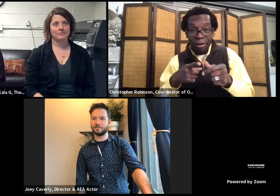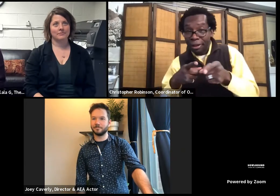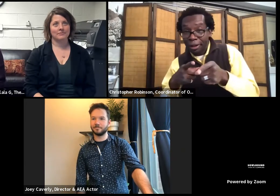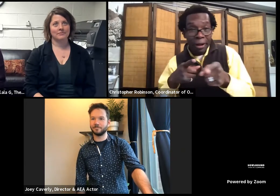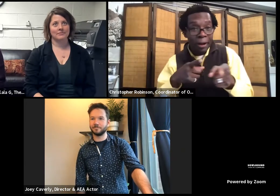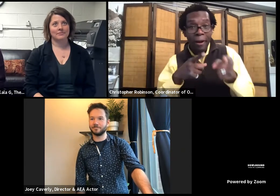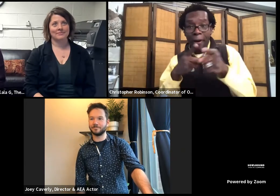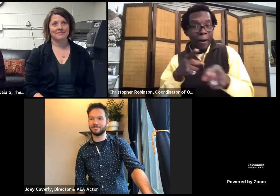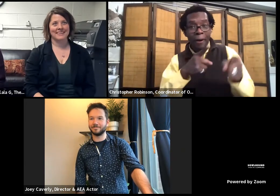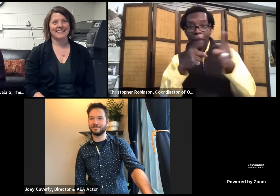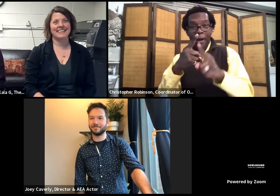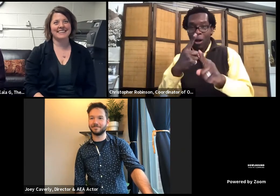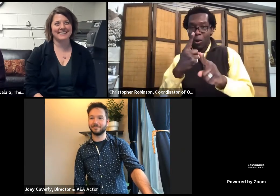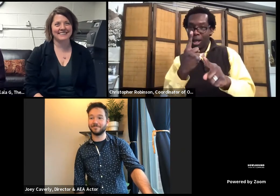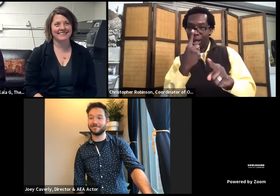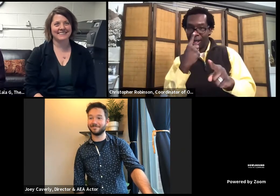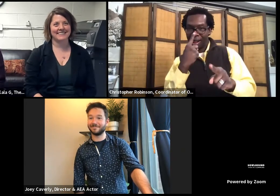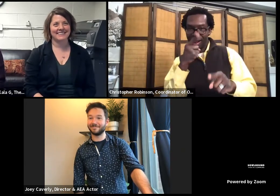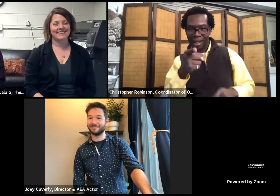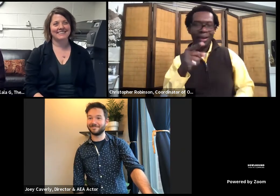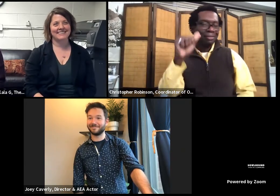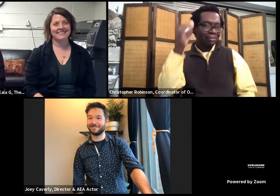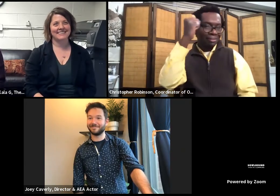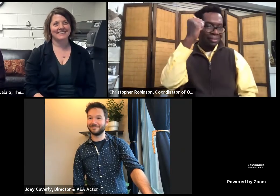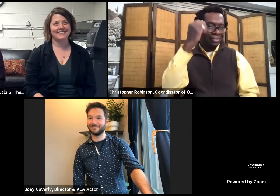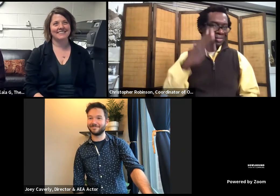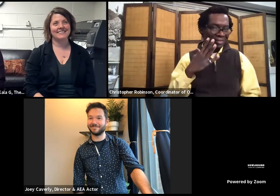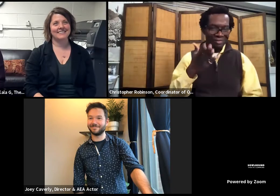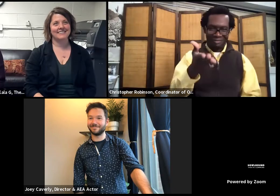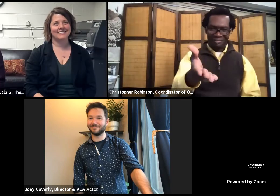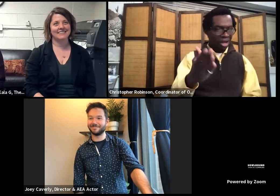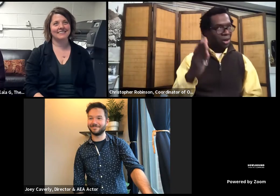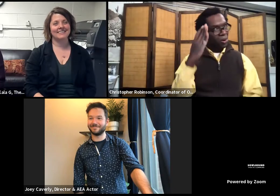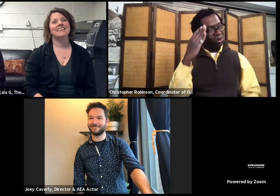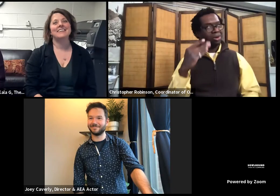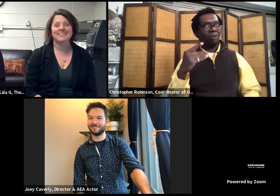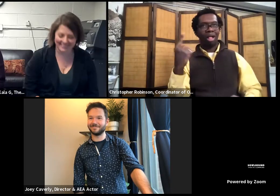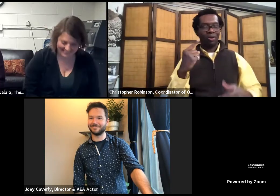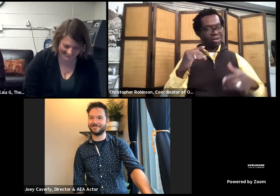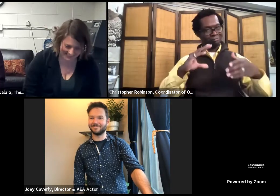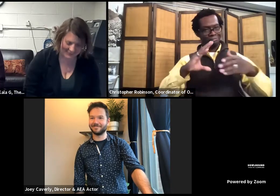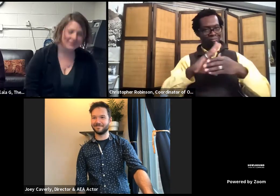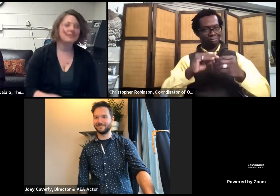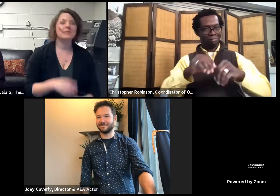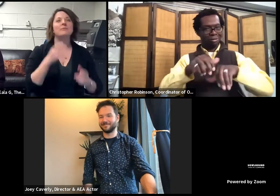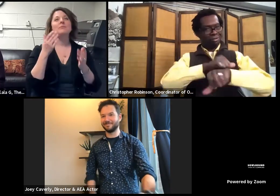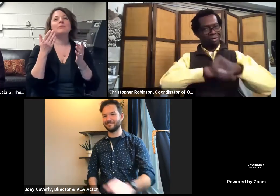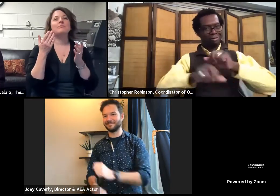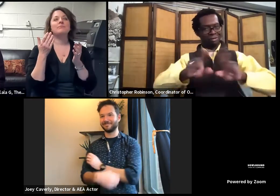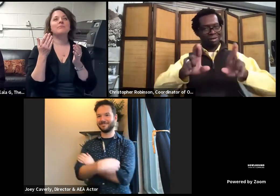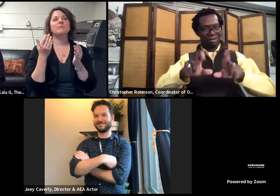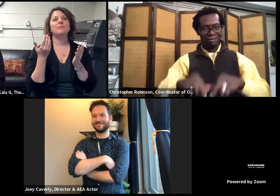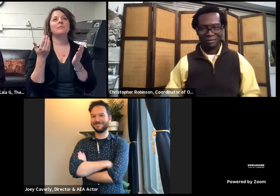for deaf and hard-of-hearing folks? So I think Annie, looks like she has something ready,